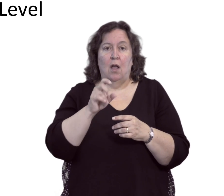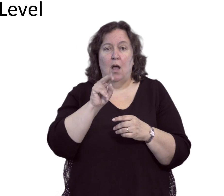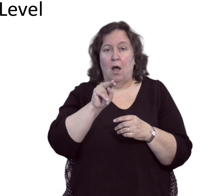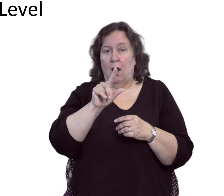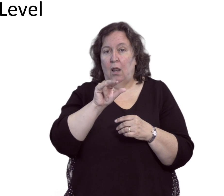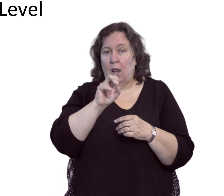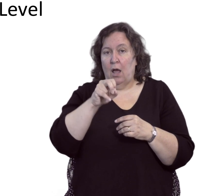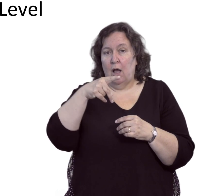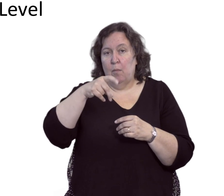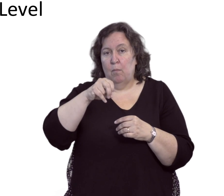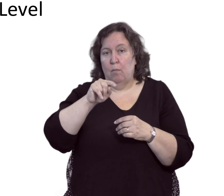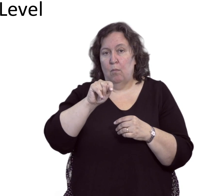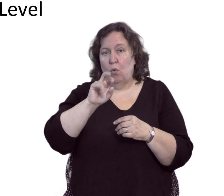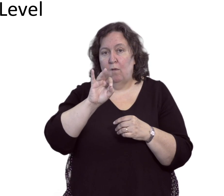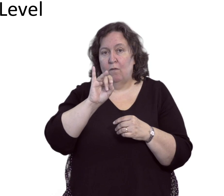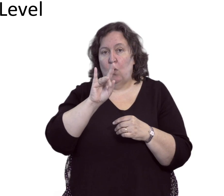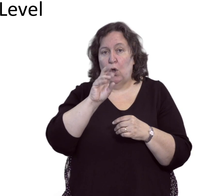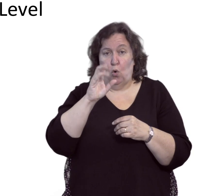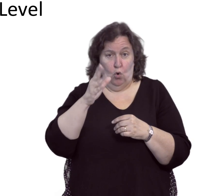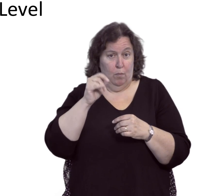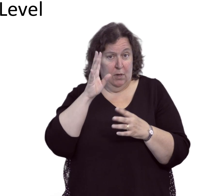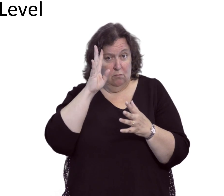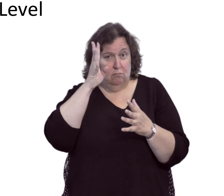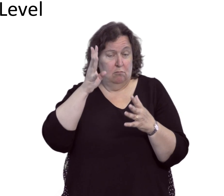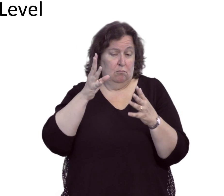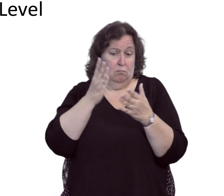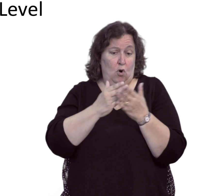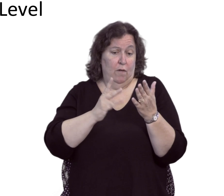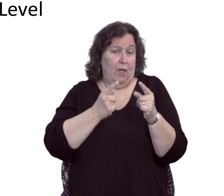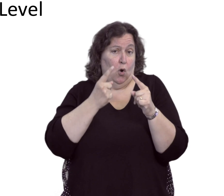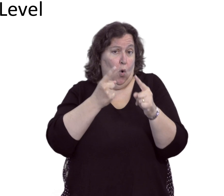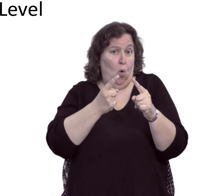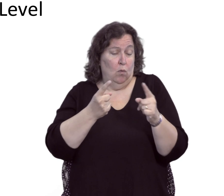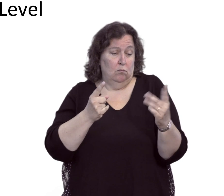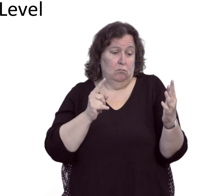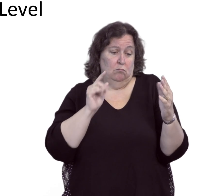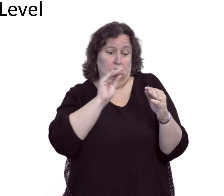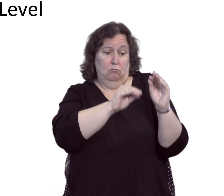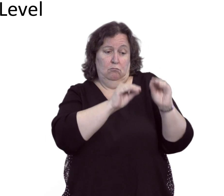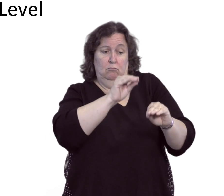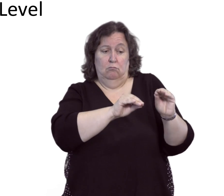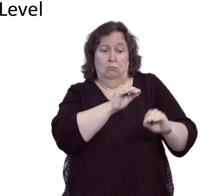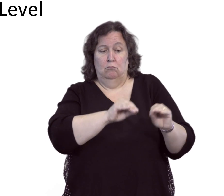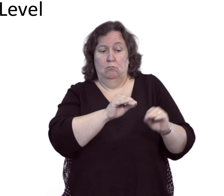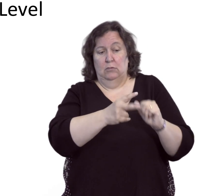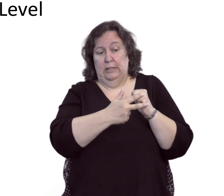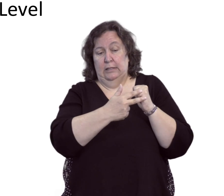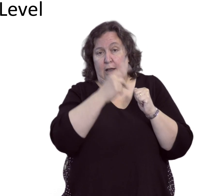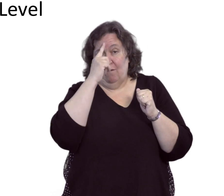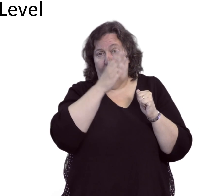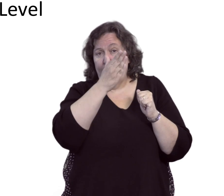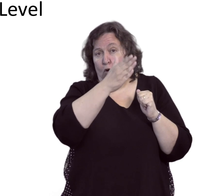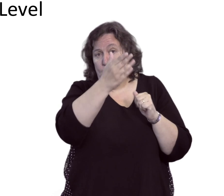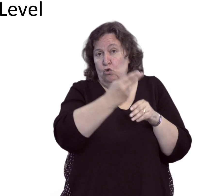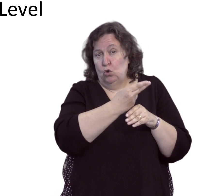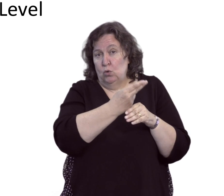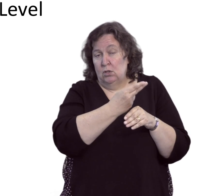An online portfolio could be developed as part of the goal to gather information and save it for the future.